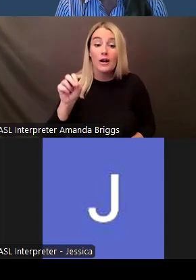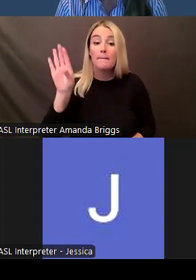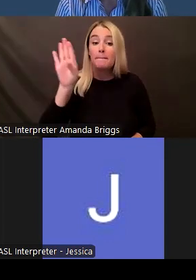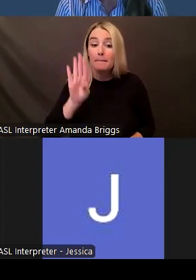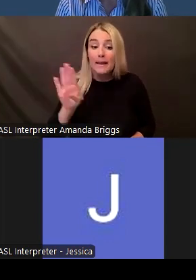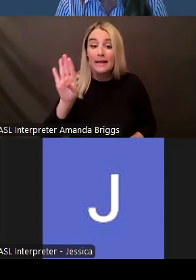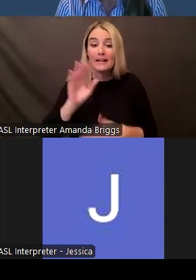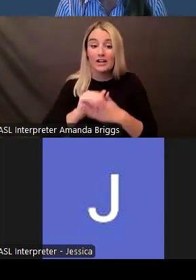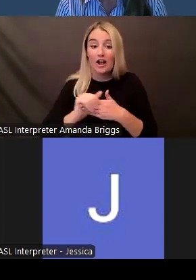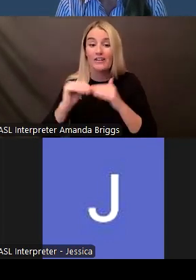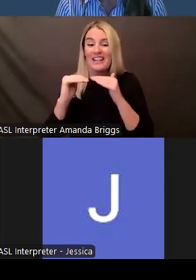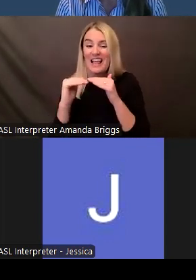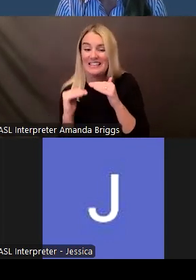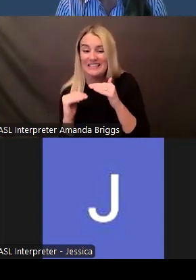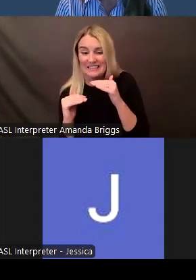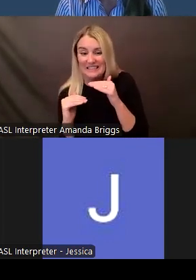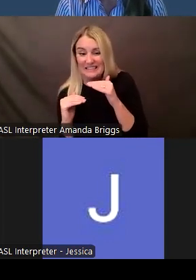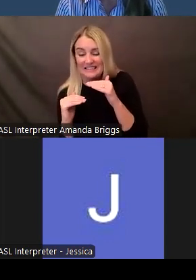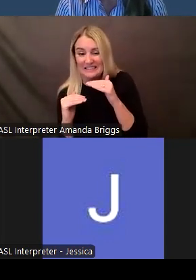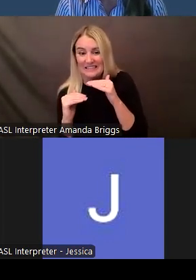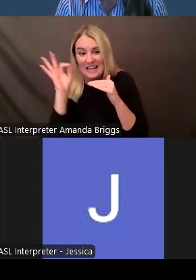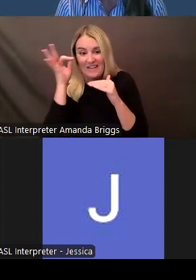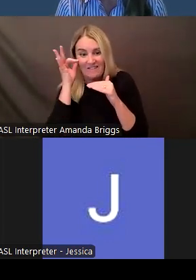less in federal funding each year